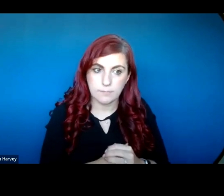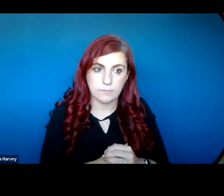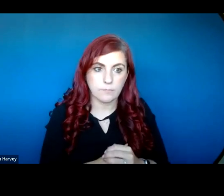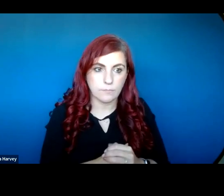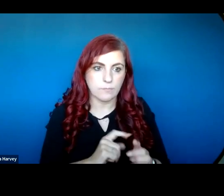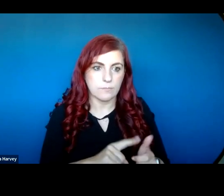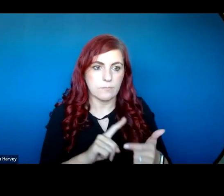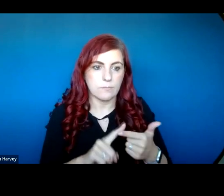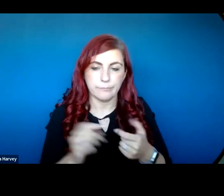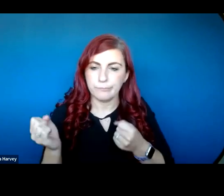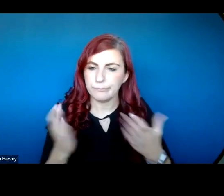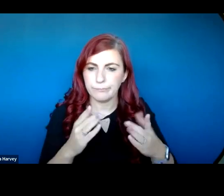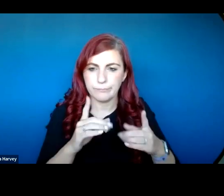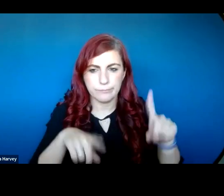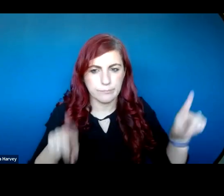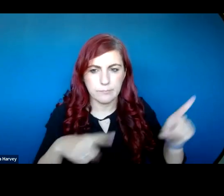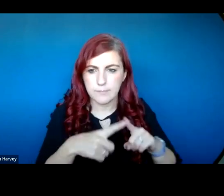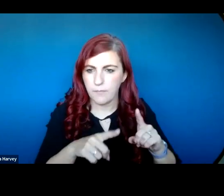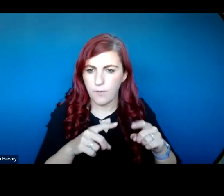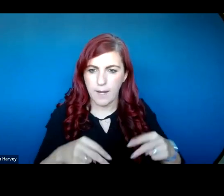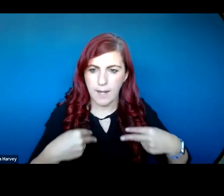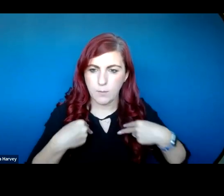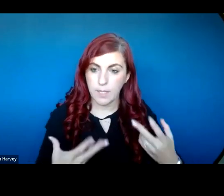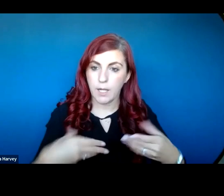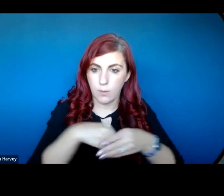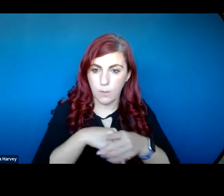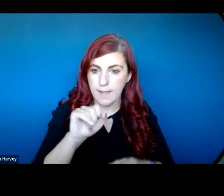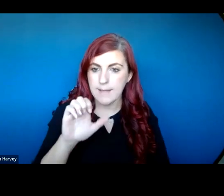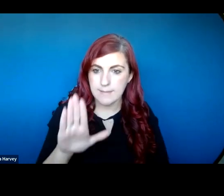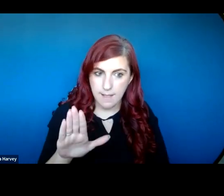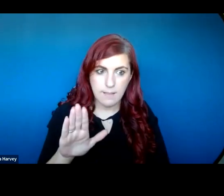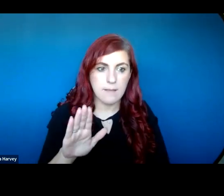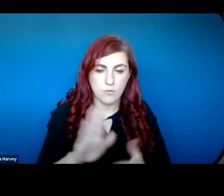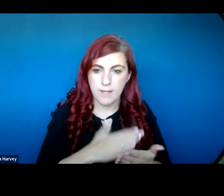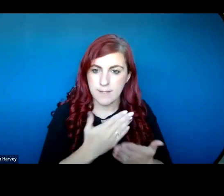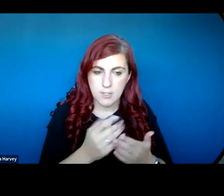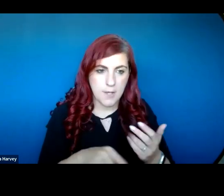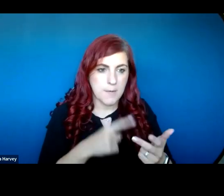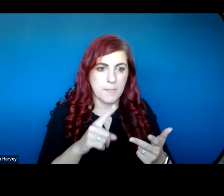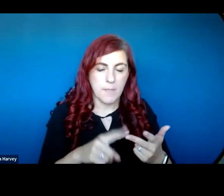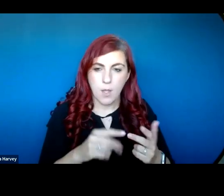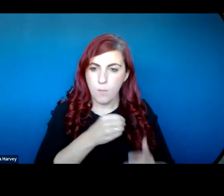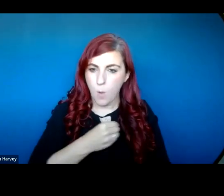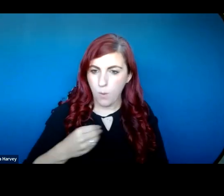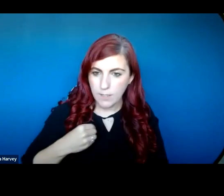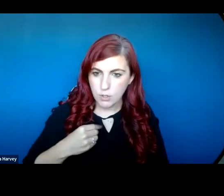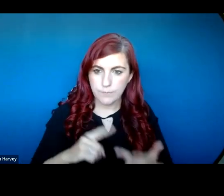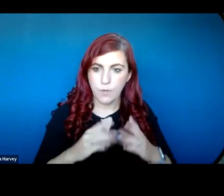We provided it in several languages, including Irish Sign Language, Polish and Romanian.